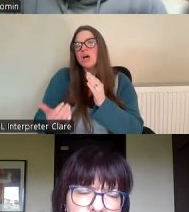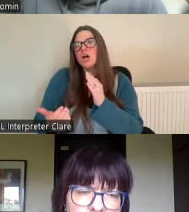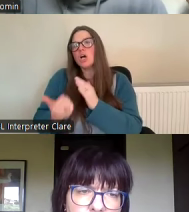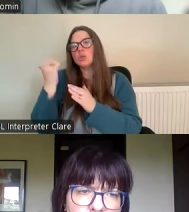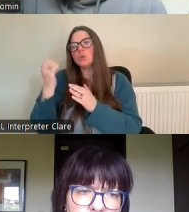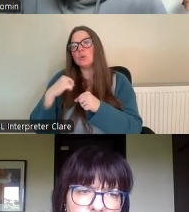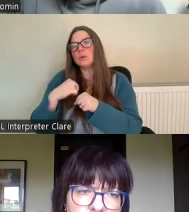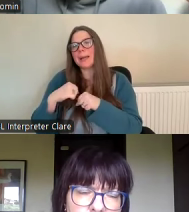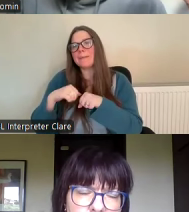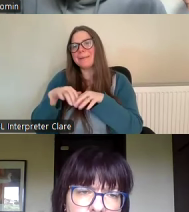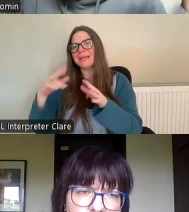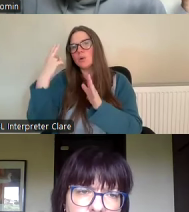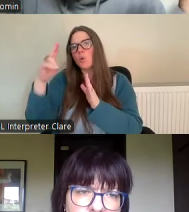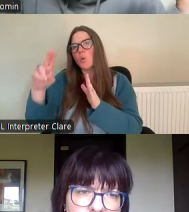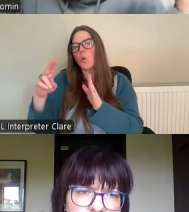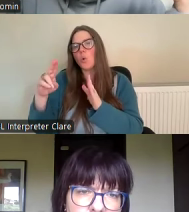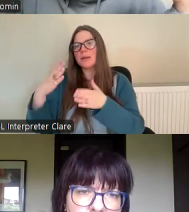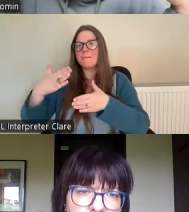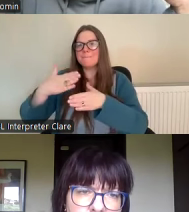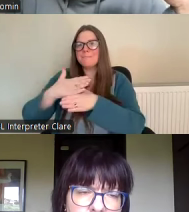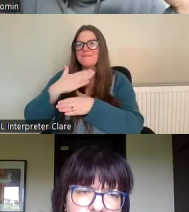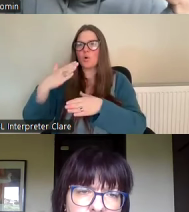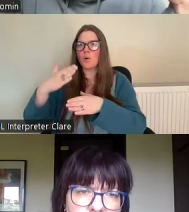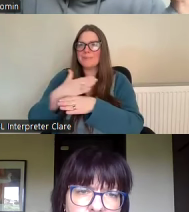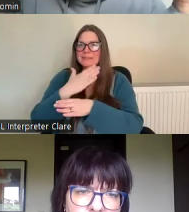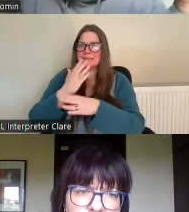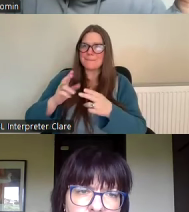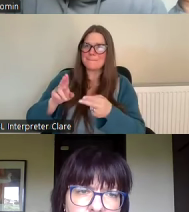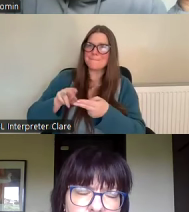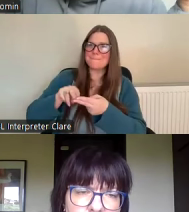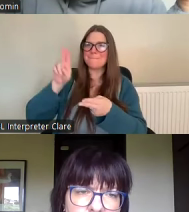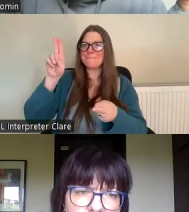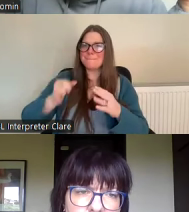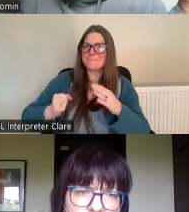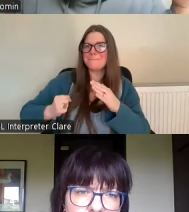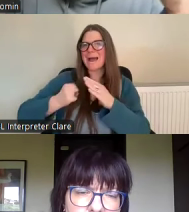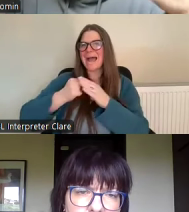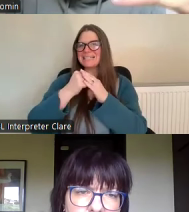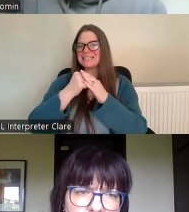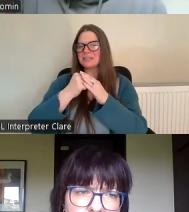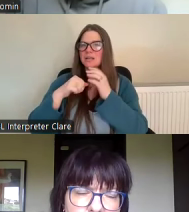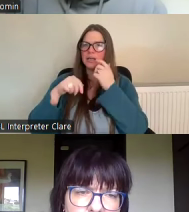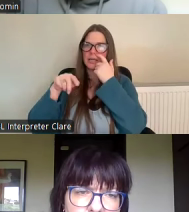Within Performance Max, you can you can put in loads of information.